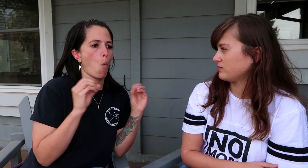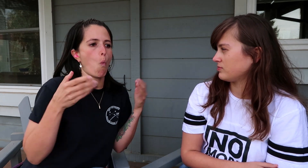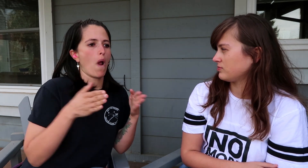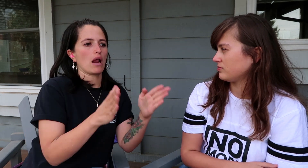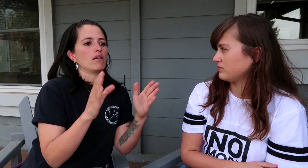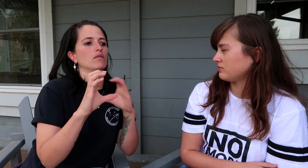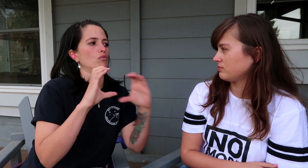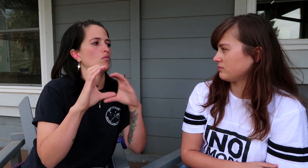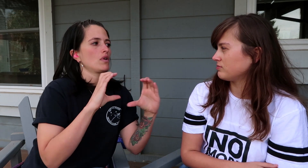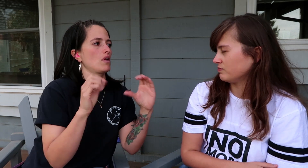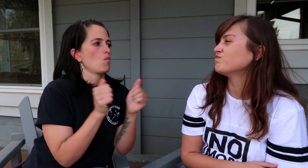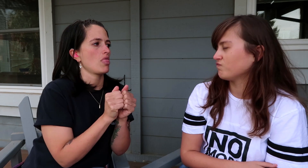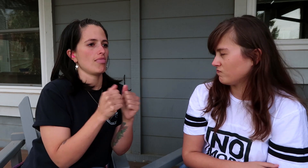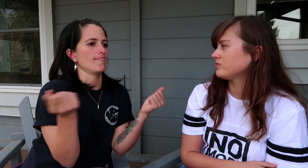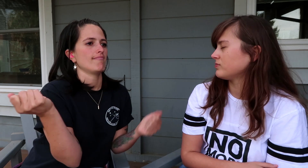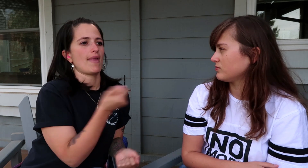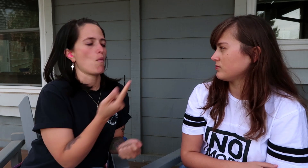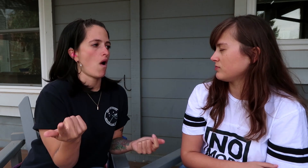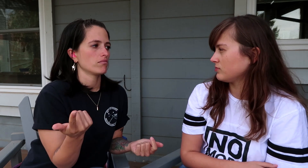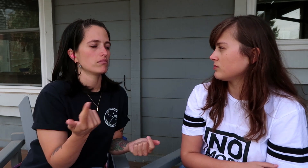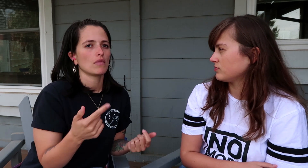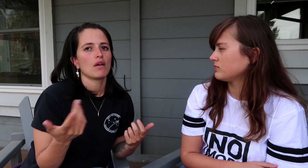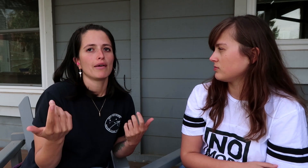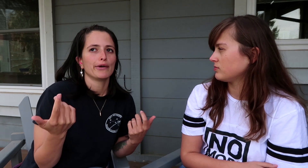I didn't have anyway to communicate with anyone.